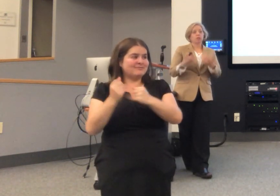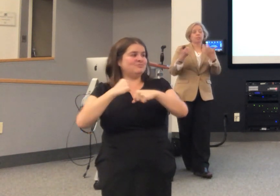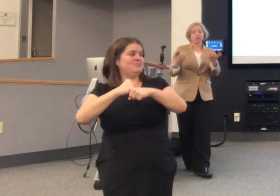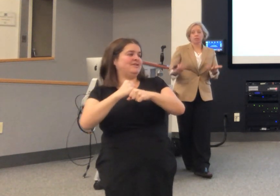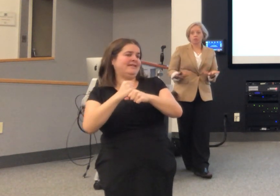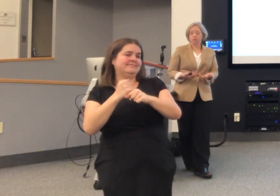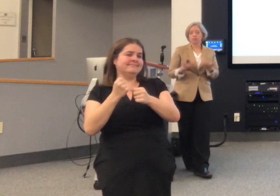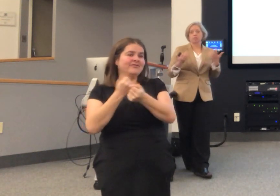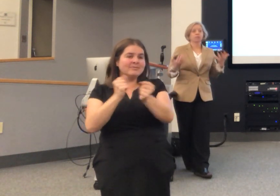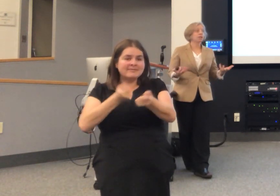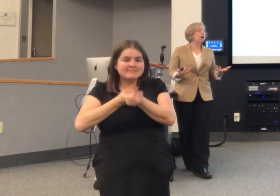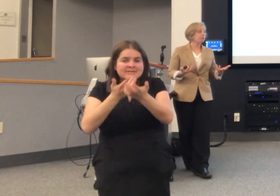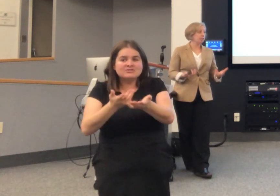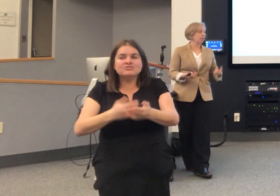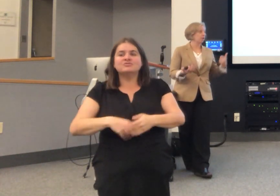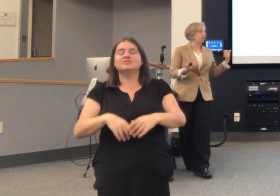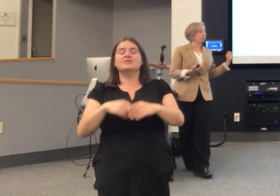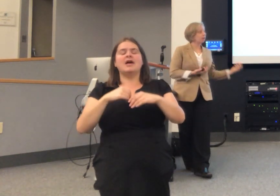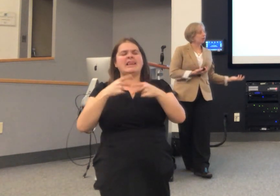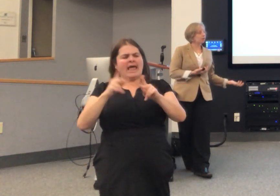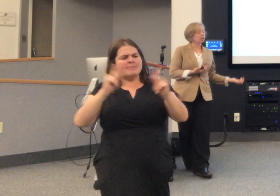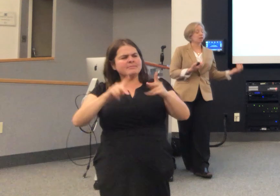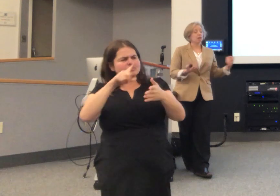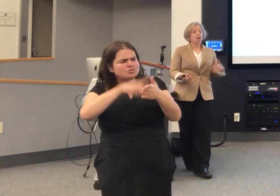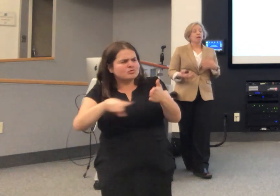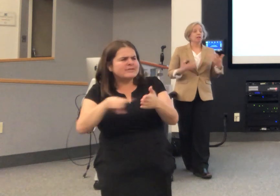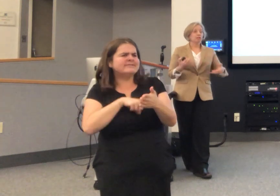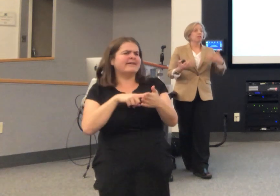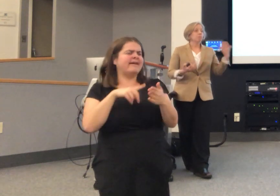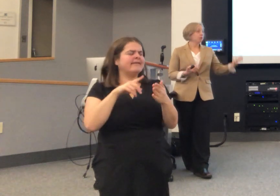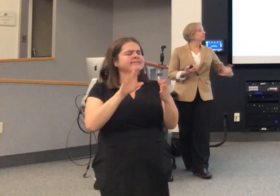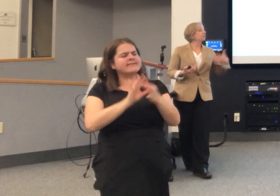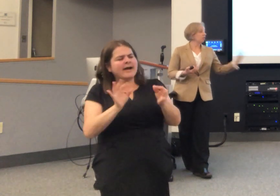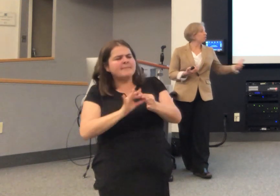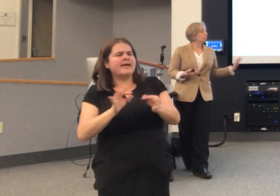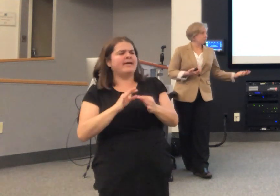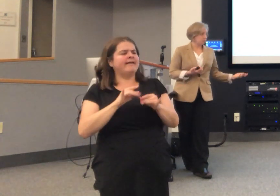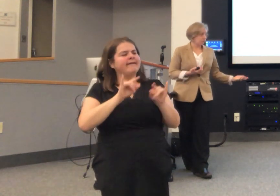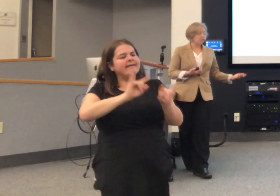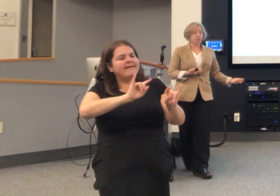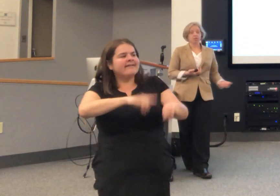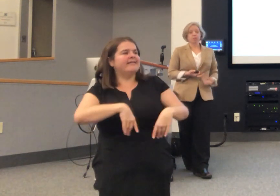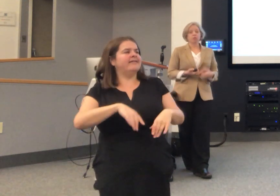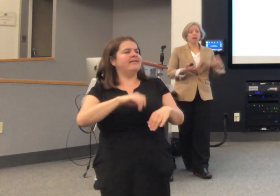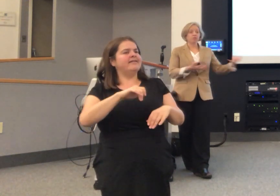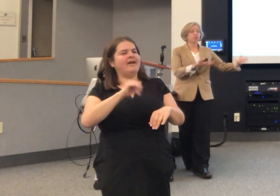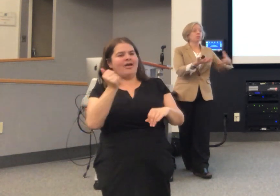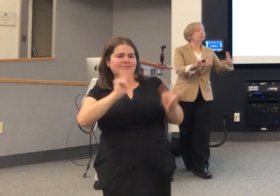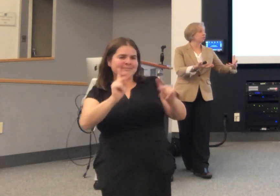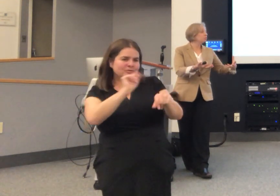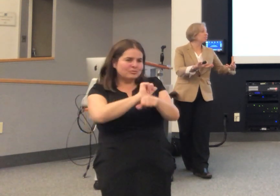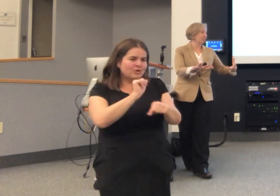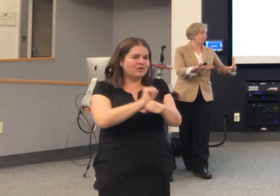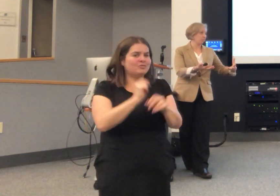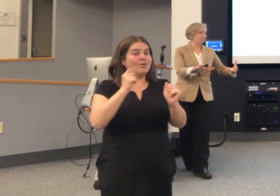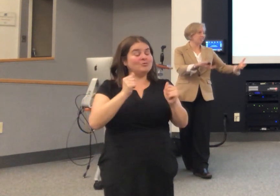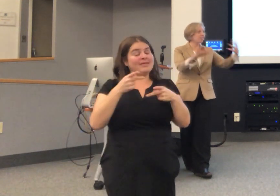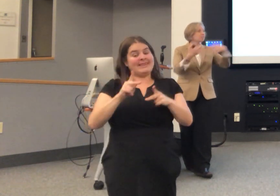We wanna protect criticism, and commentary, and parody, and building on other people's scholarship, and you have to somewhat use their works